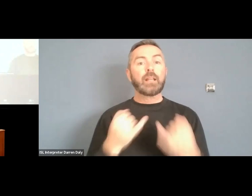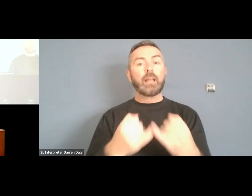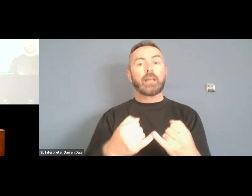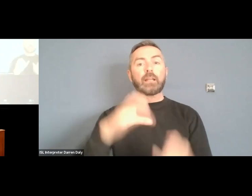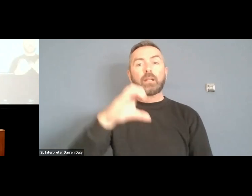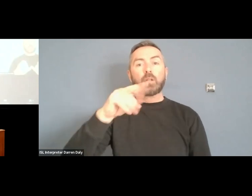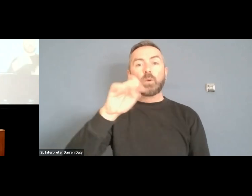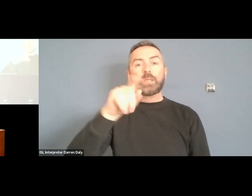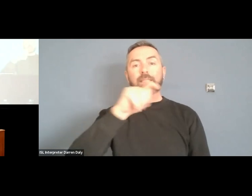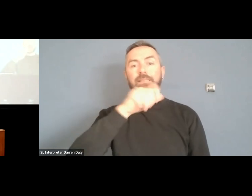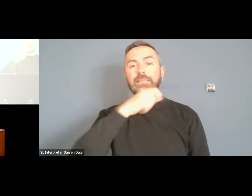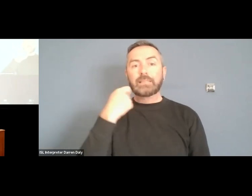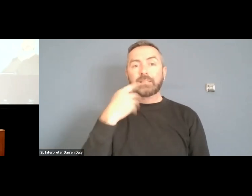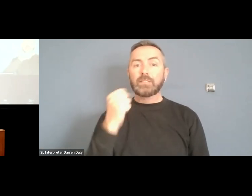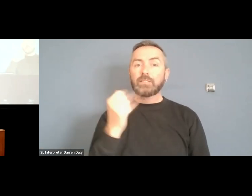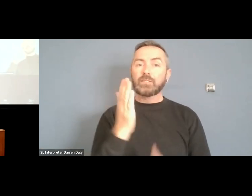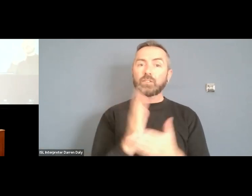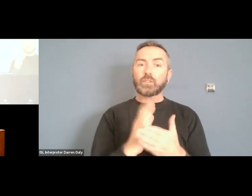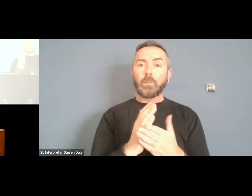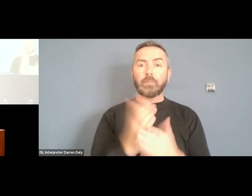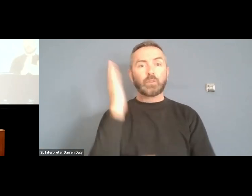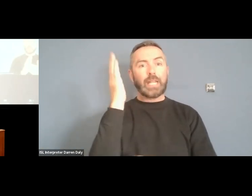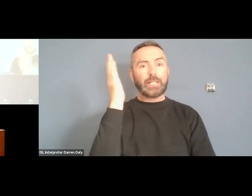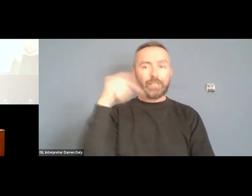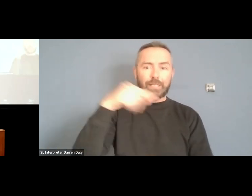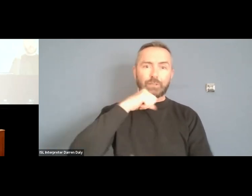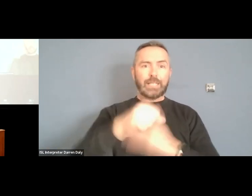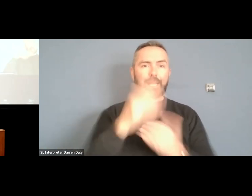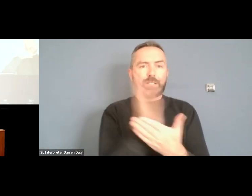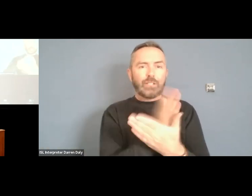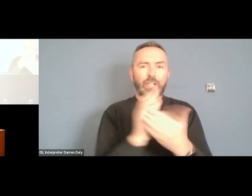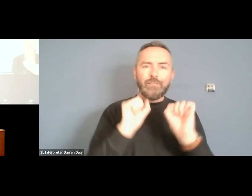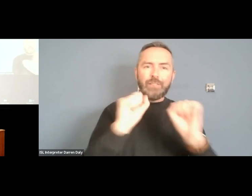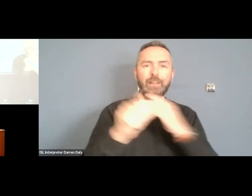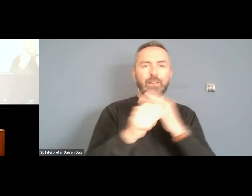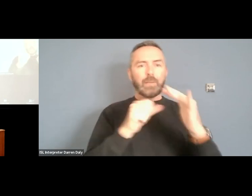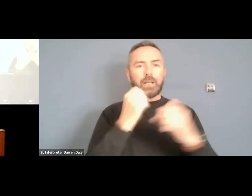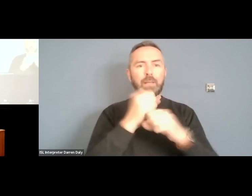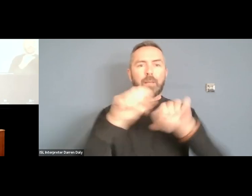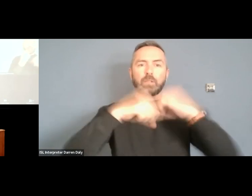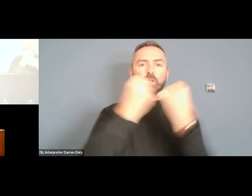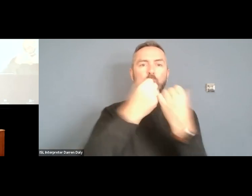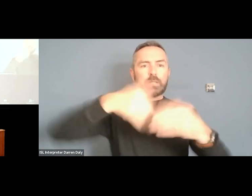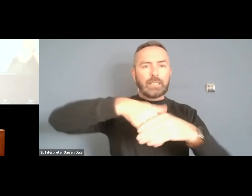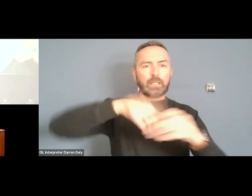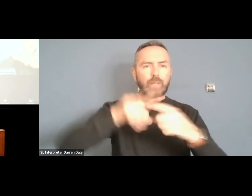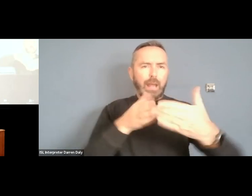introduce them and thank them for agreeing to share their experiences of social inclusion and barriers to participation.